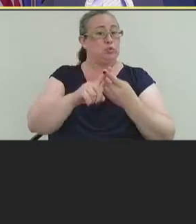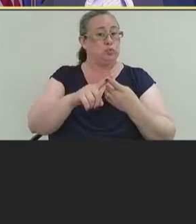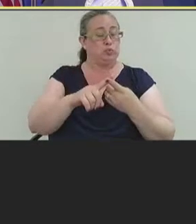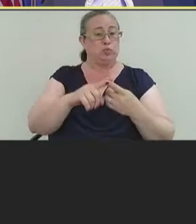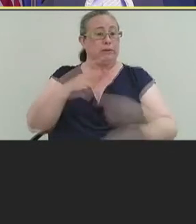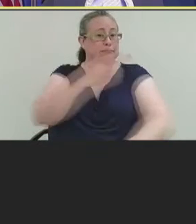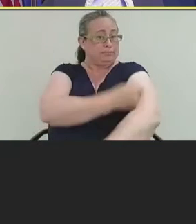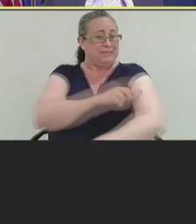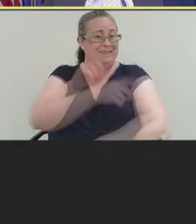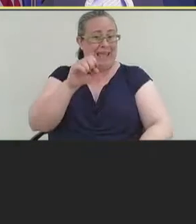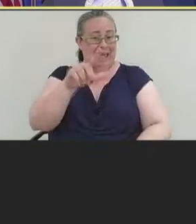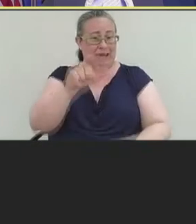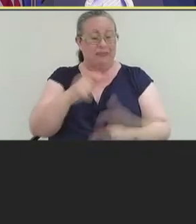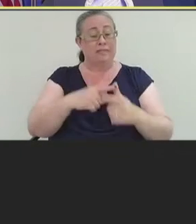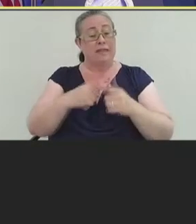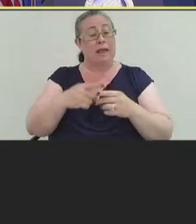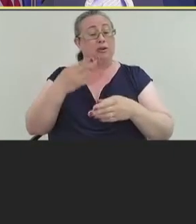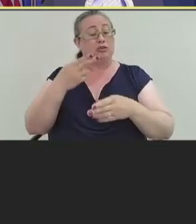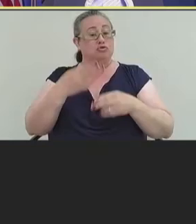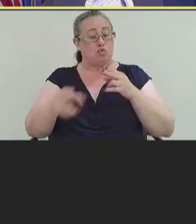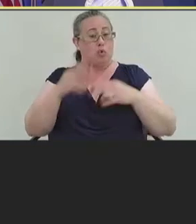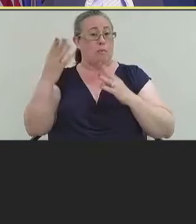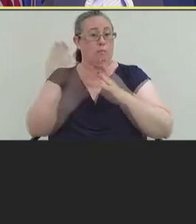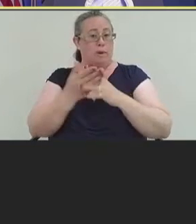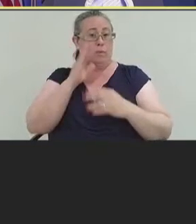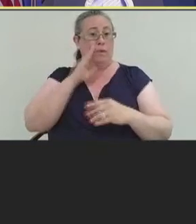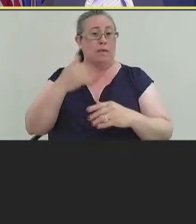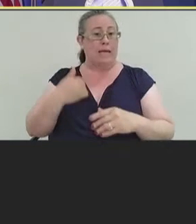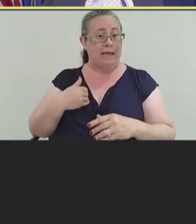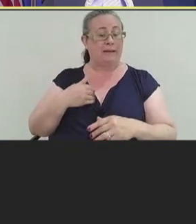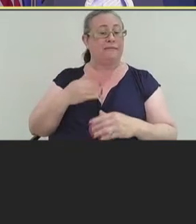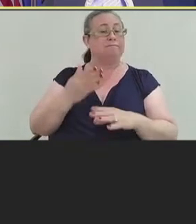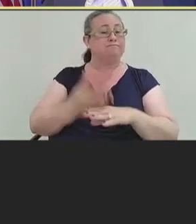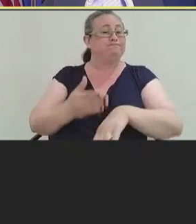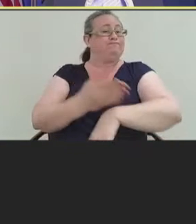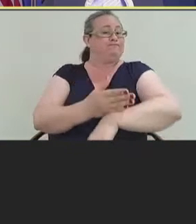a short break, we will hear an update on global immunization efforts and how vaccines have saved